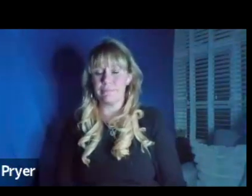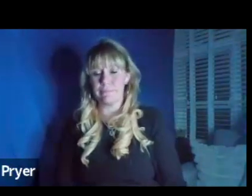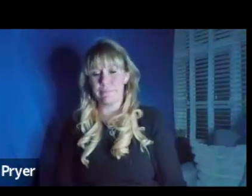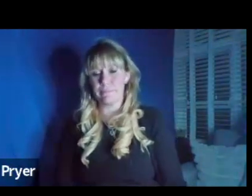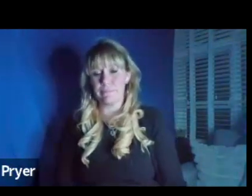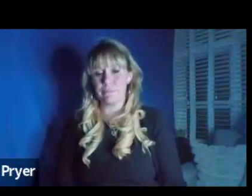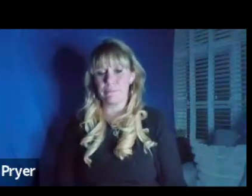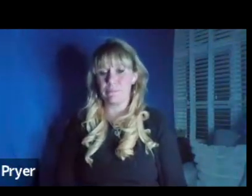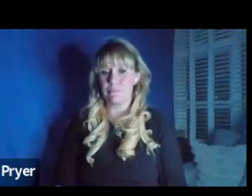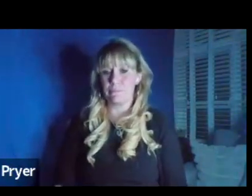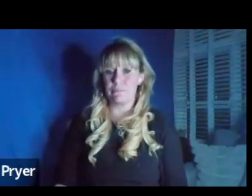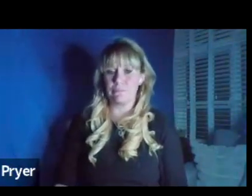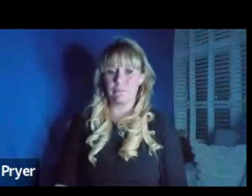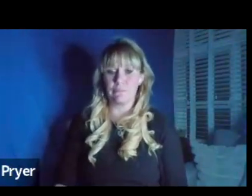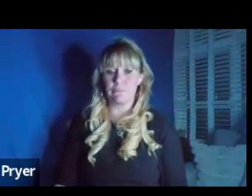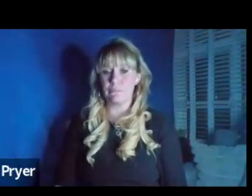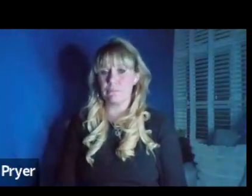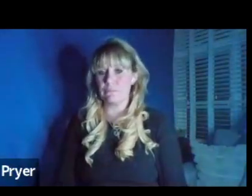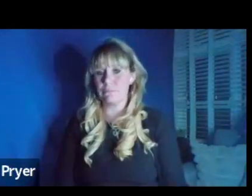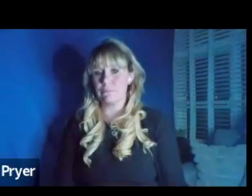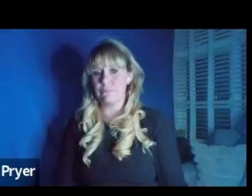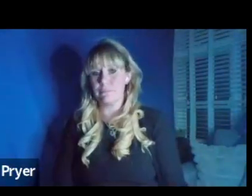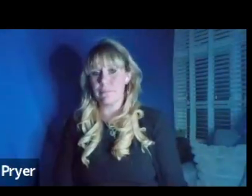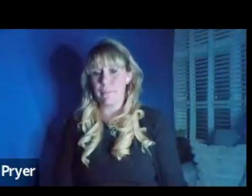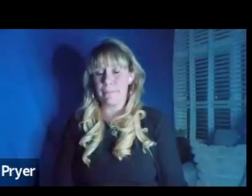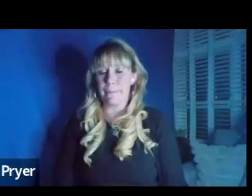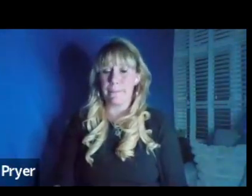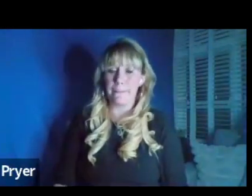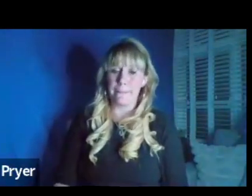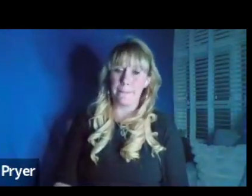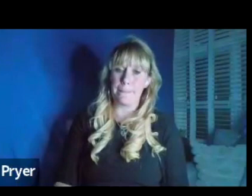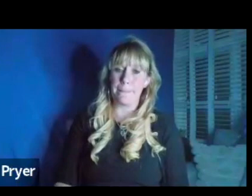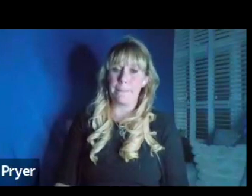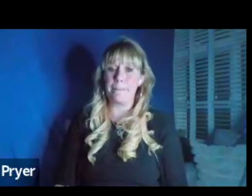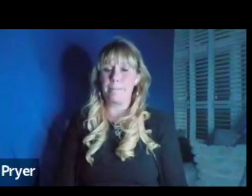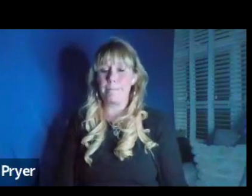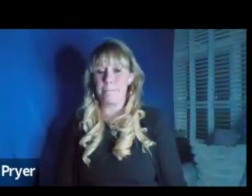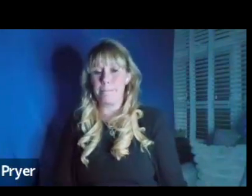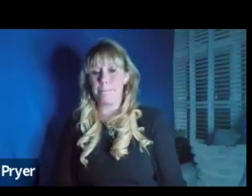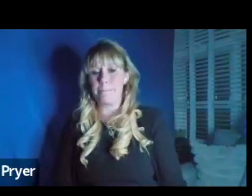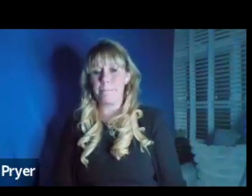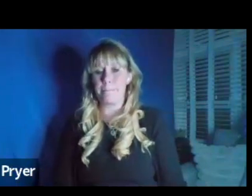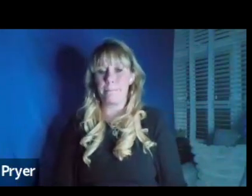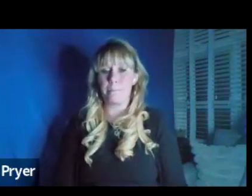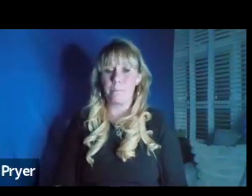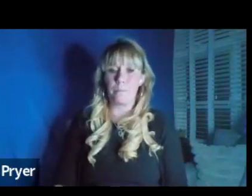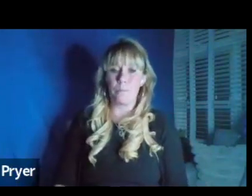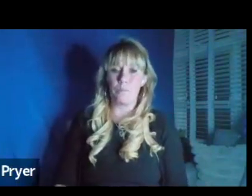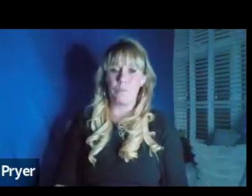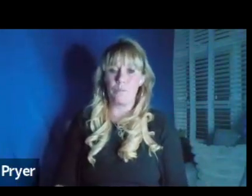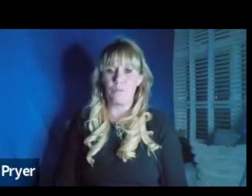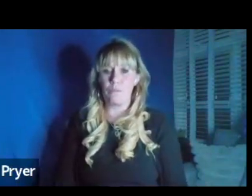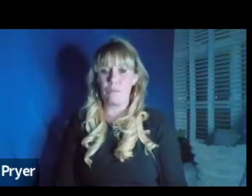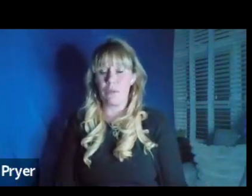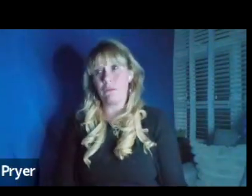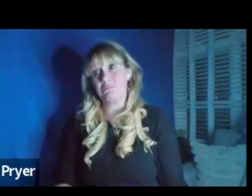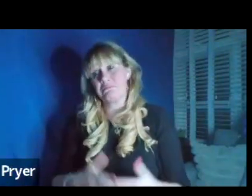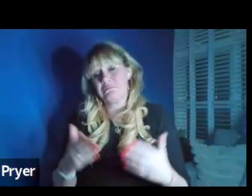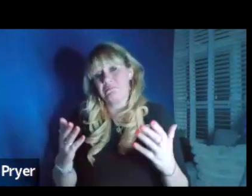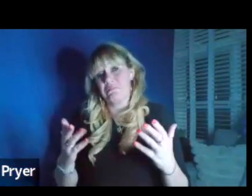Well Pop, I listened to your advice